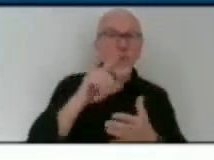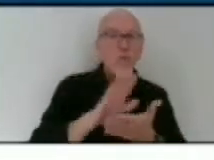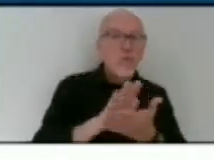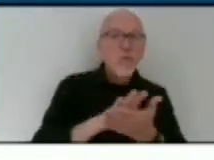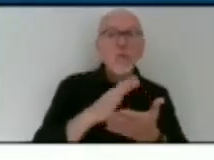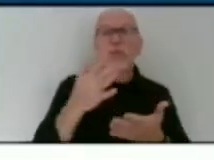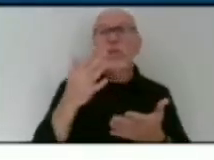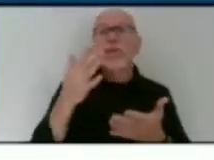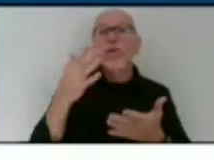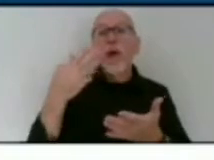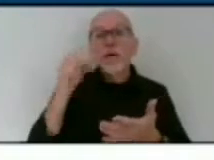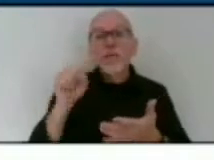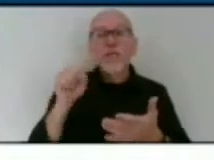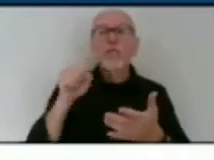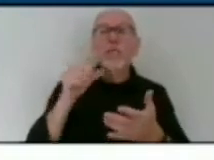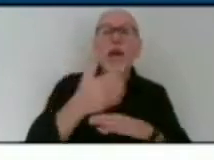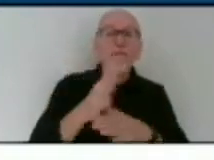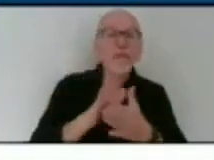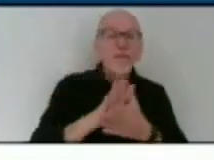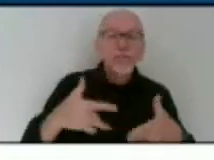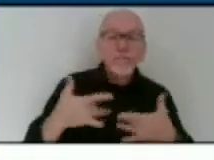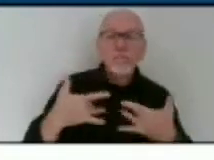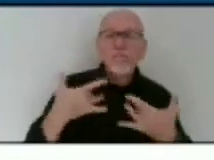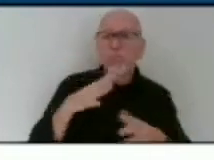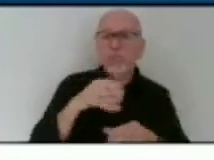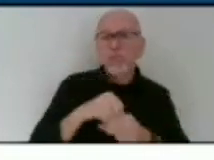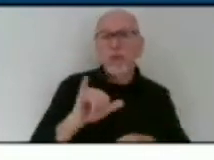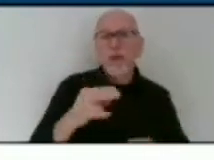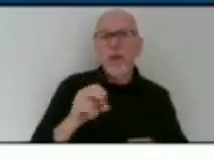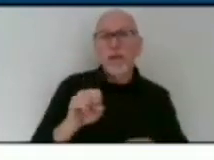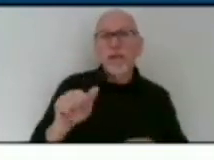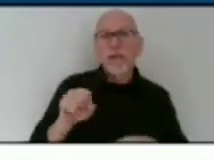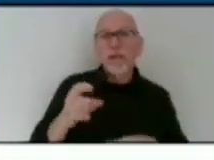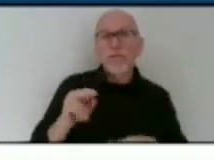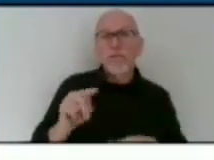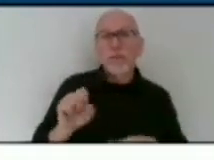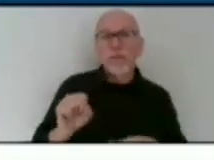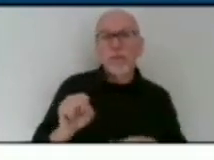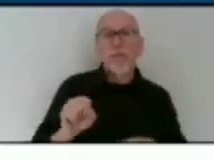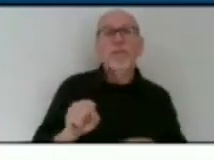activities, including I H s A. Sports is limited to participants, support